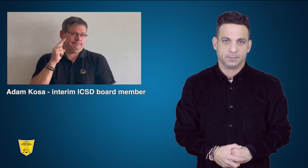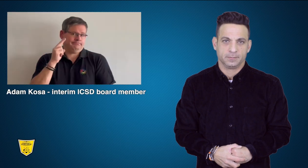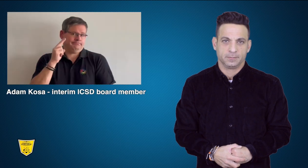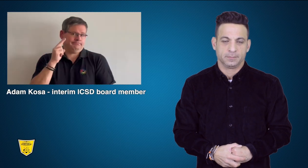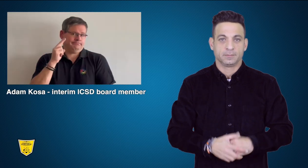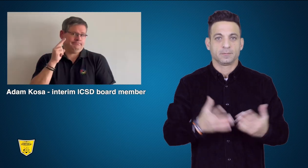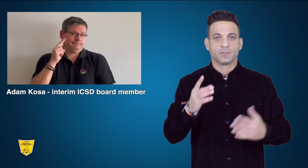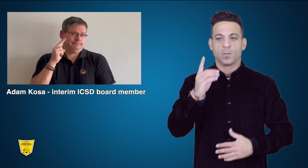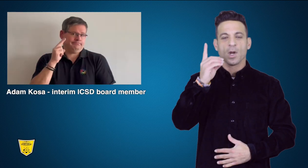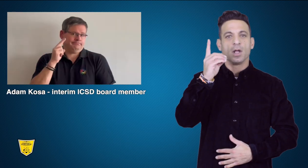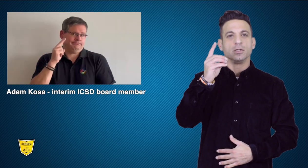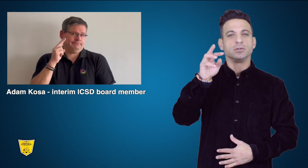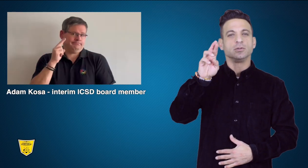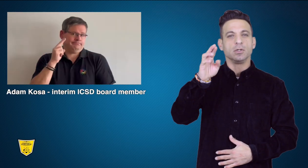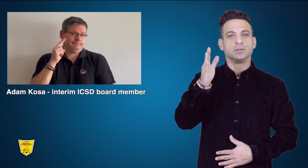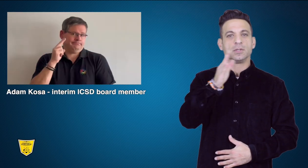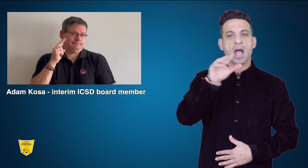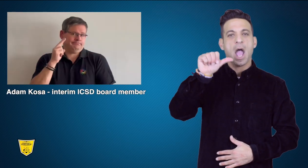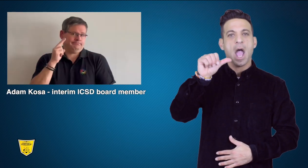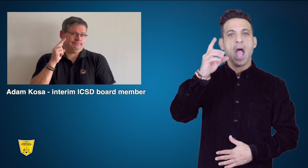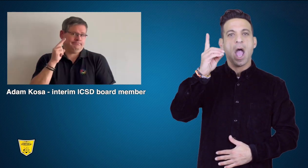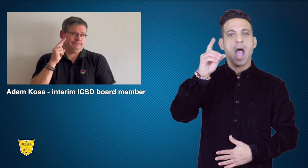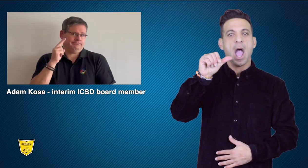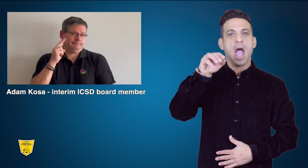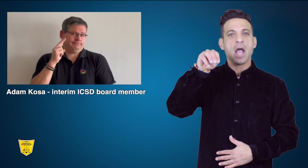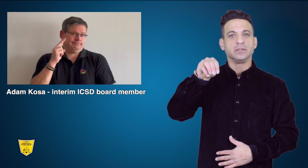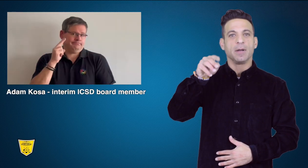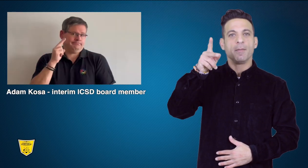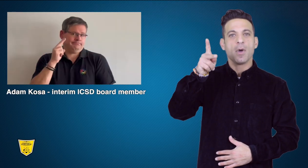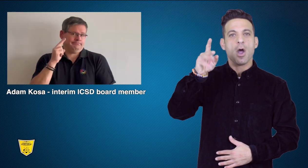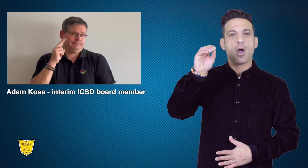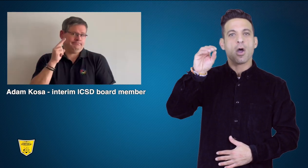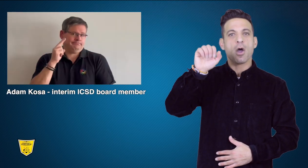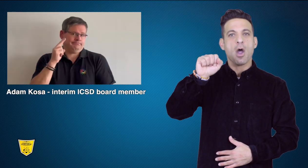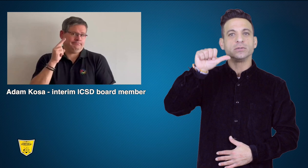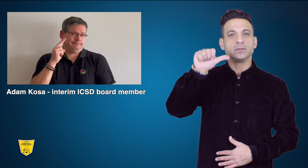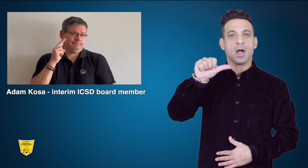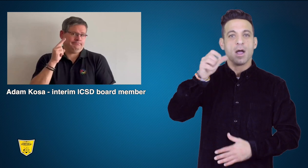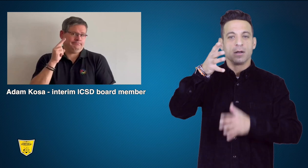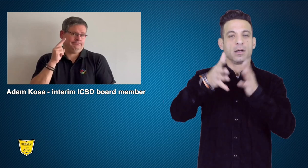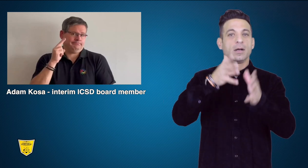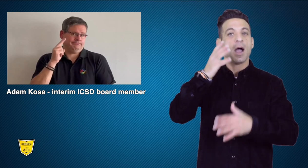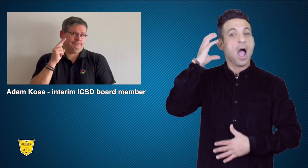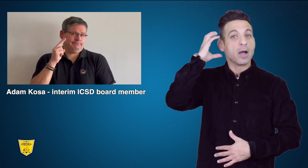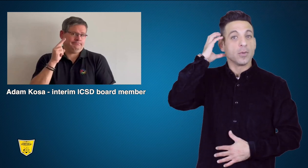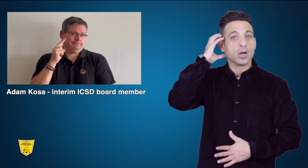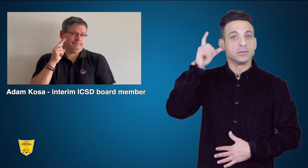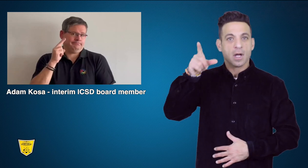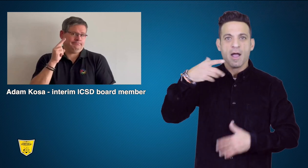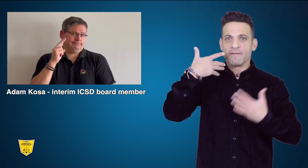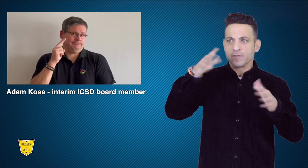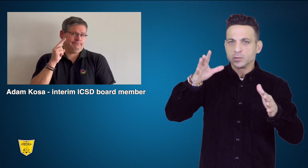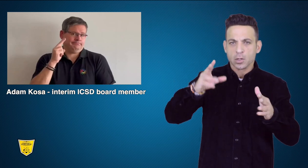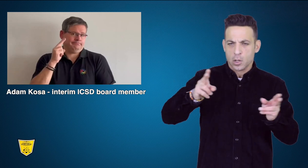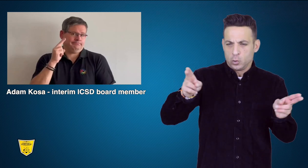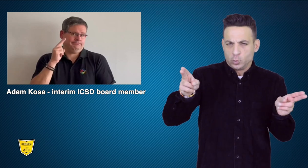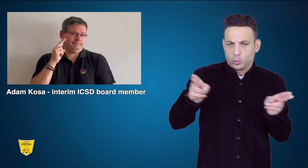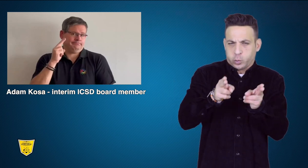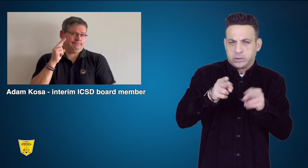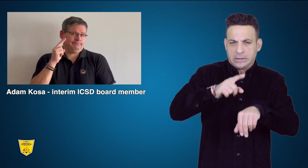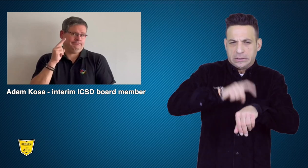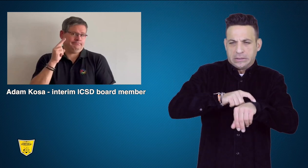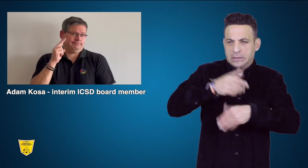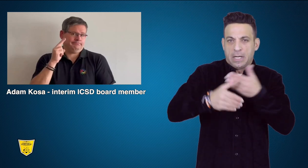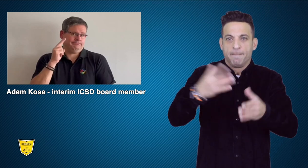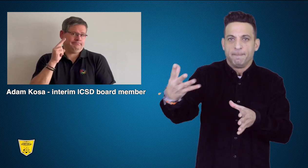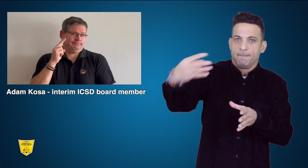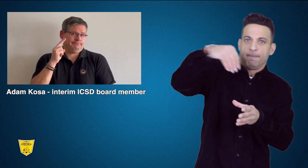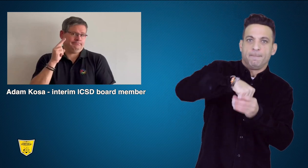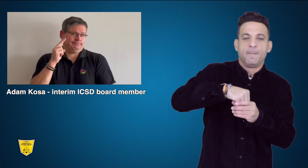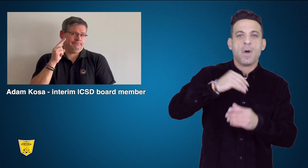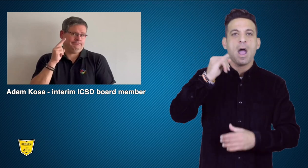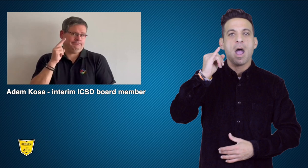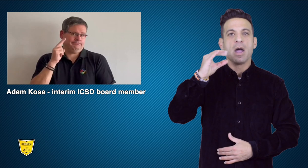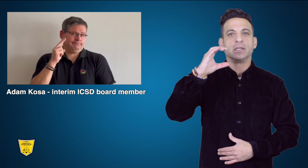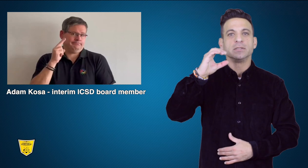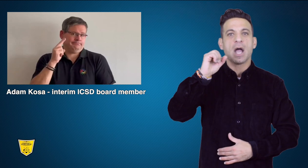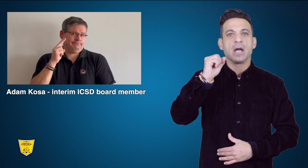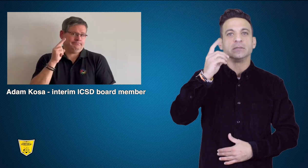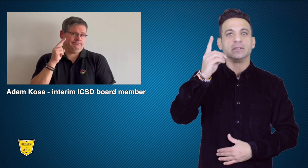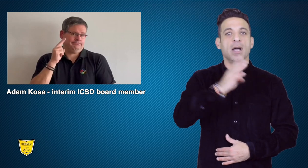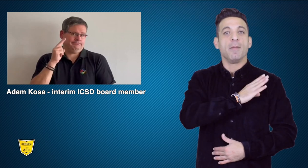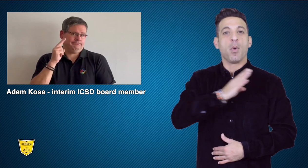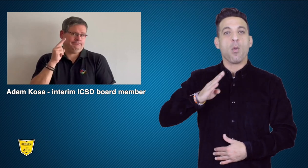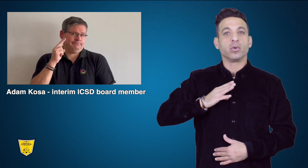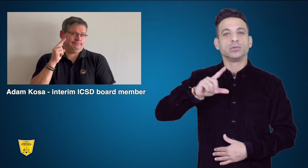Dr. Adam Kosa who was elected to the interim ICSD board